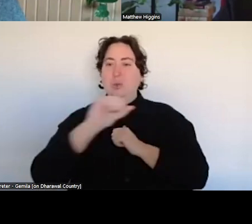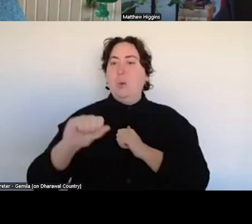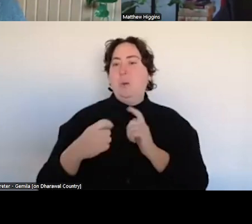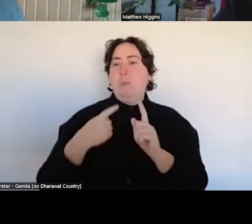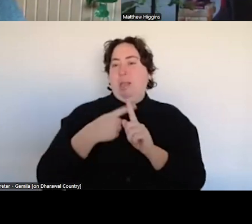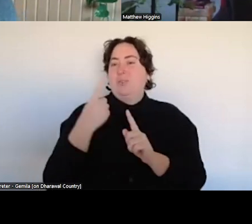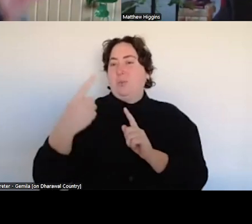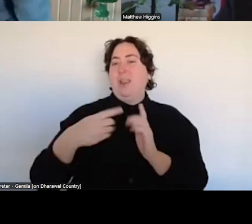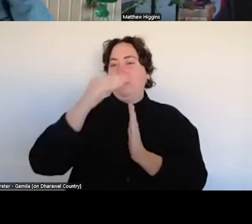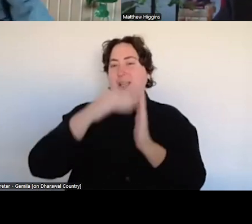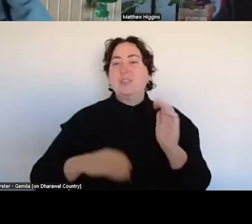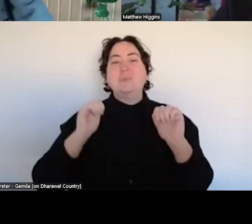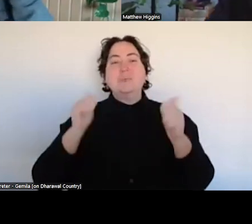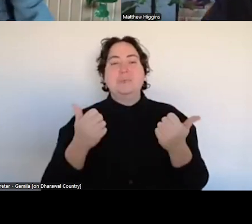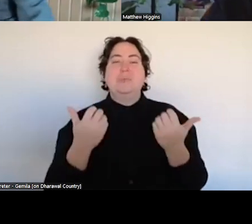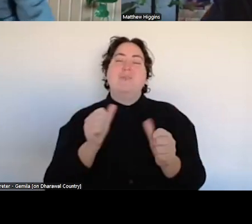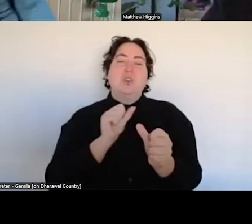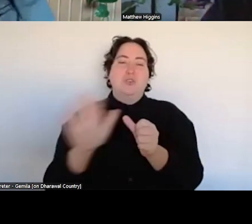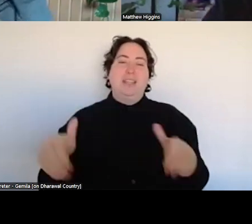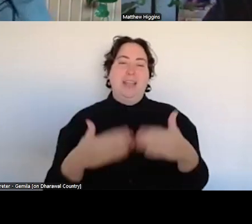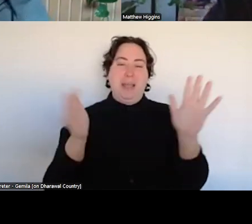Have a great day. 1